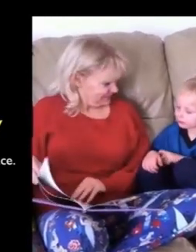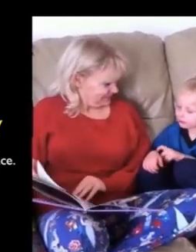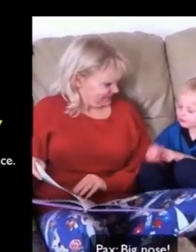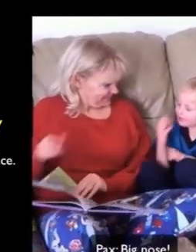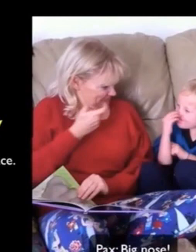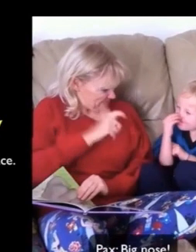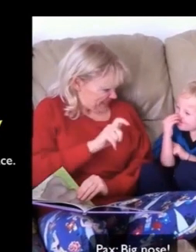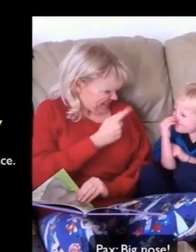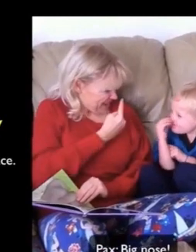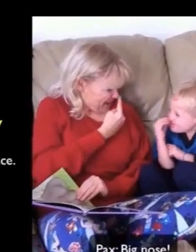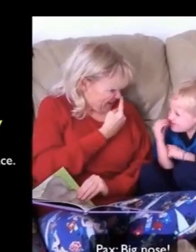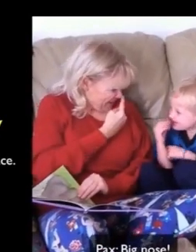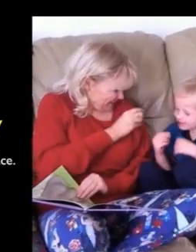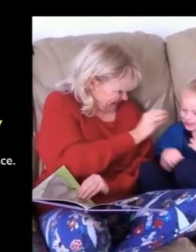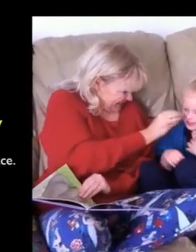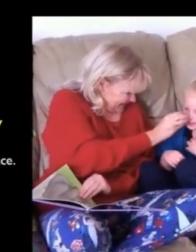Look at that. Little boy: Big nose.